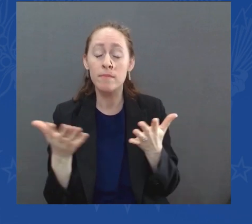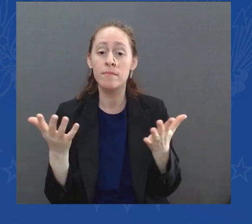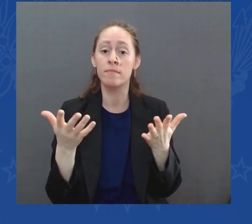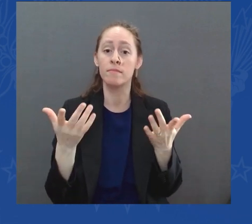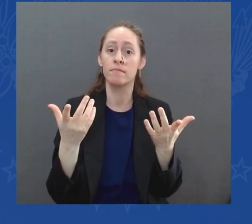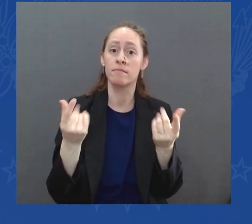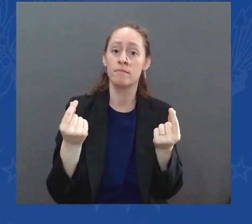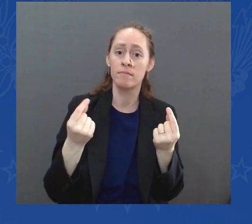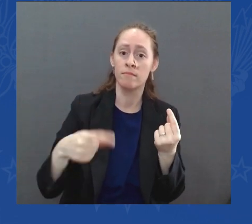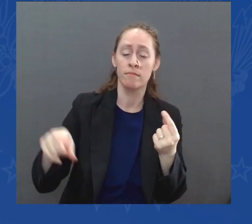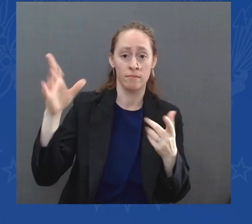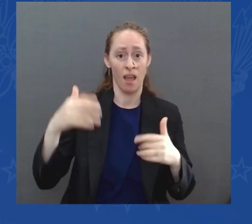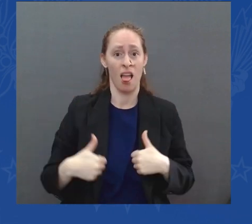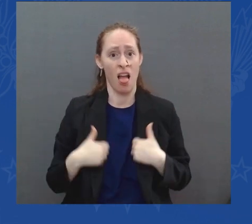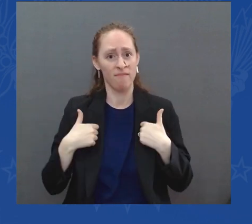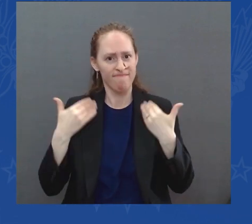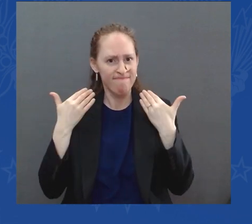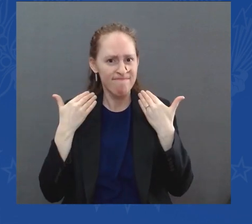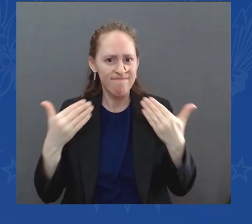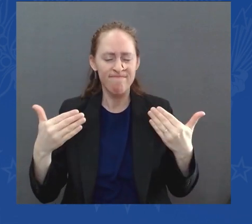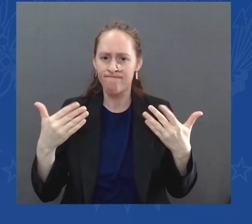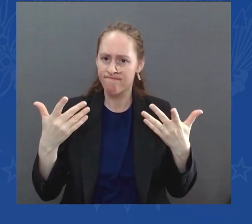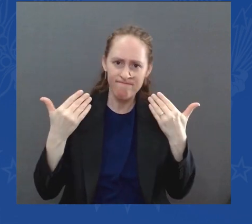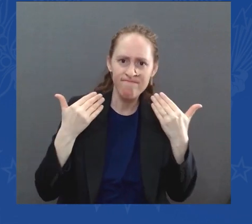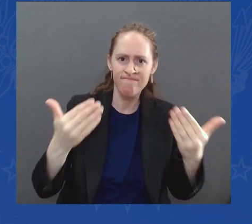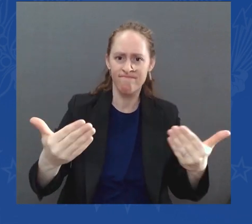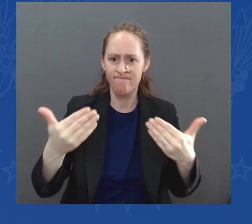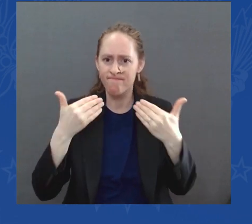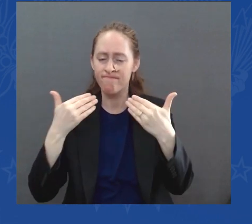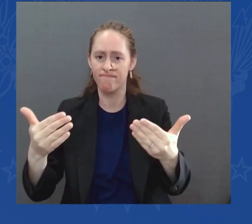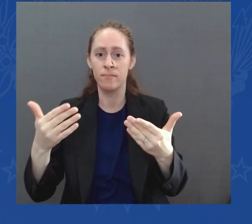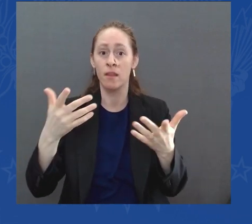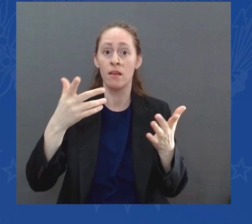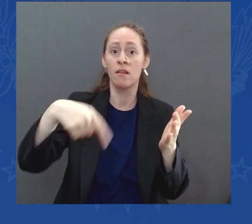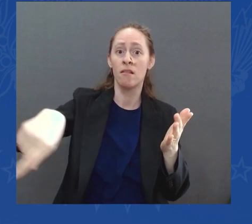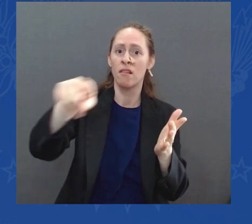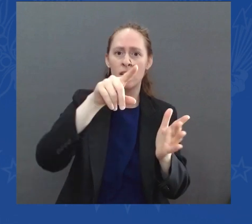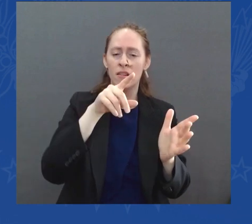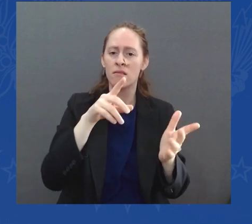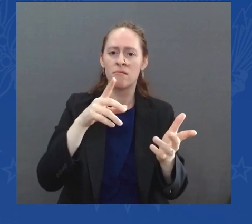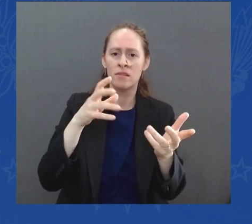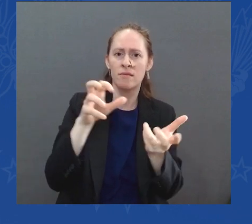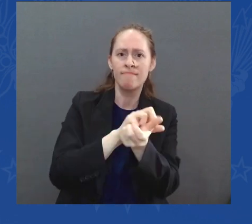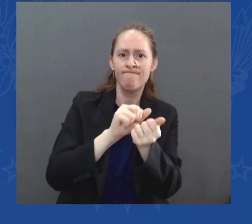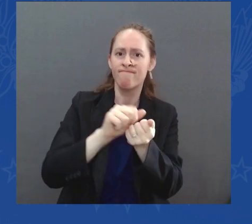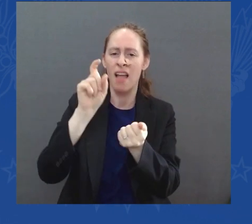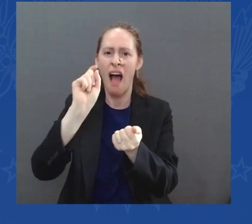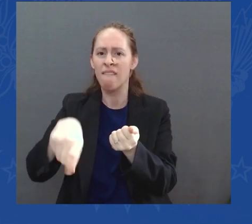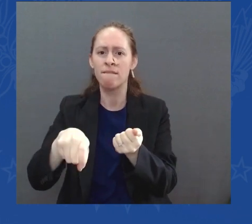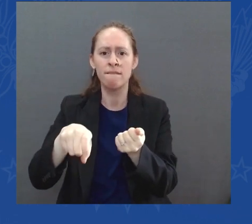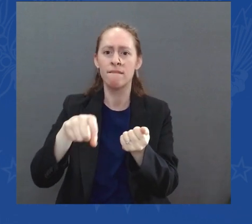Despite losing everything, she continued to speak out across this country